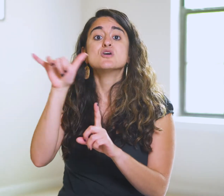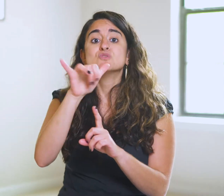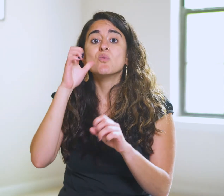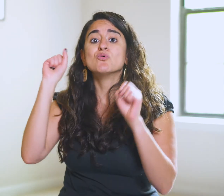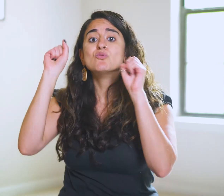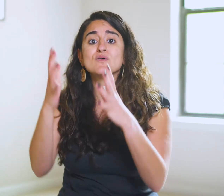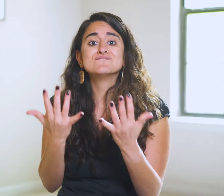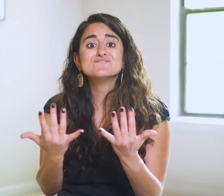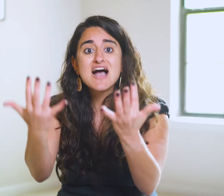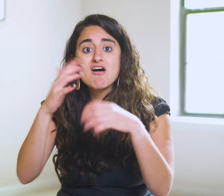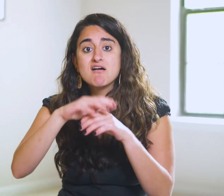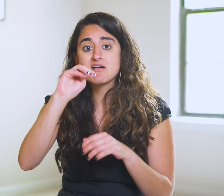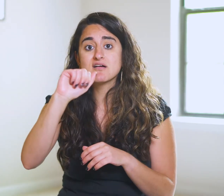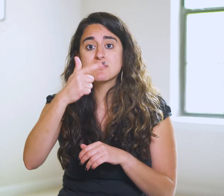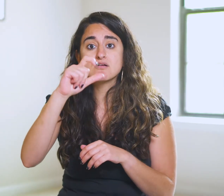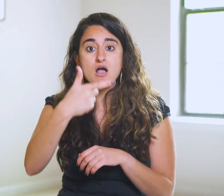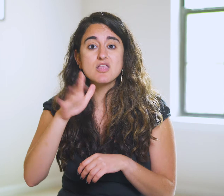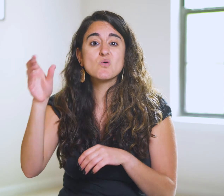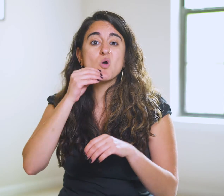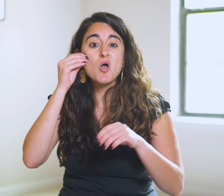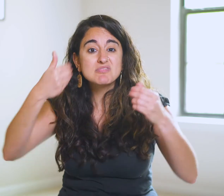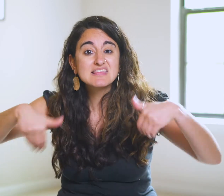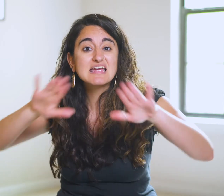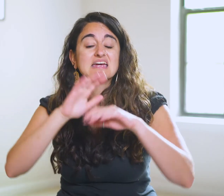He’ll also throw fire on Magog, their homeland.